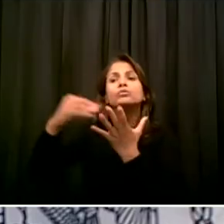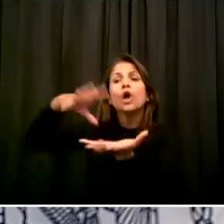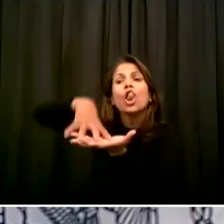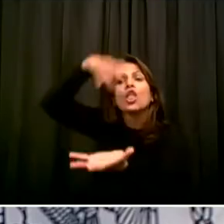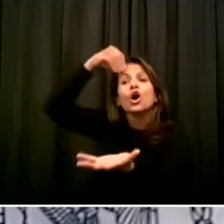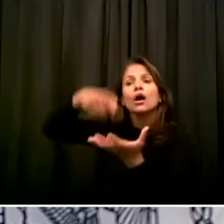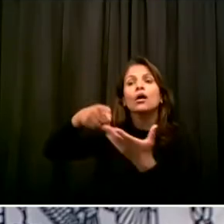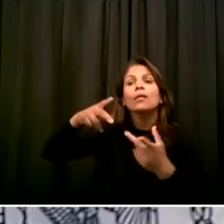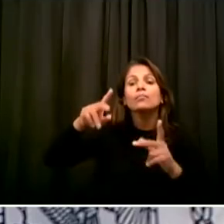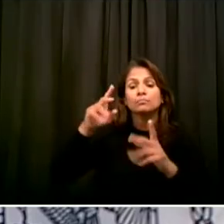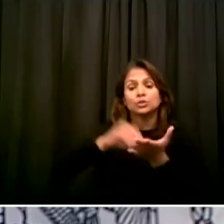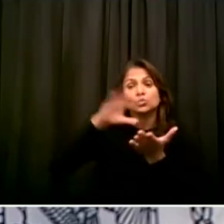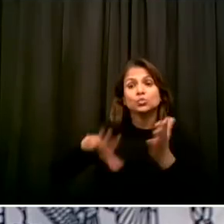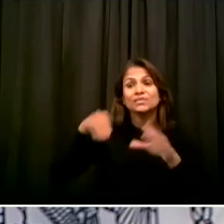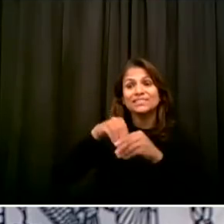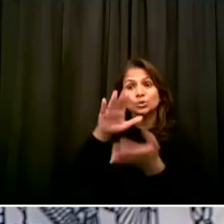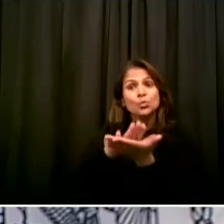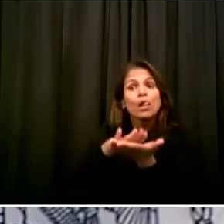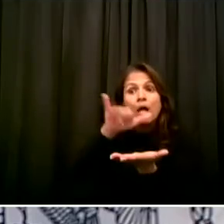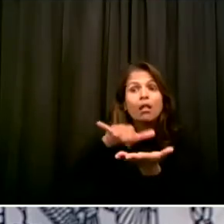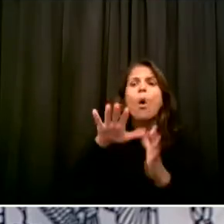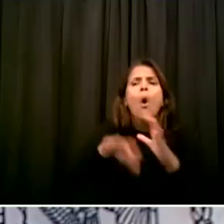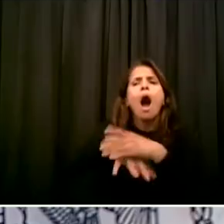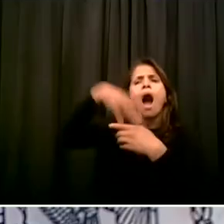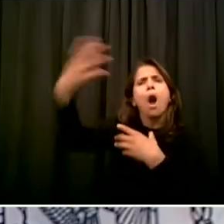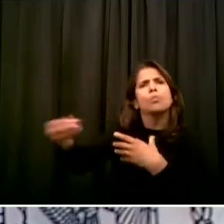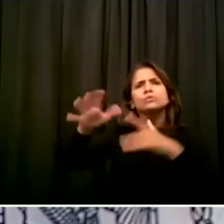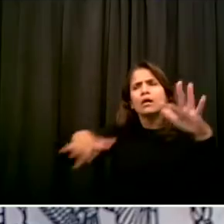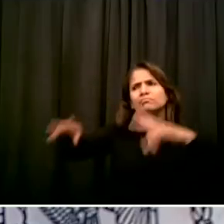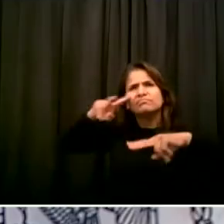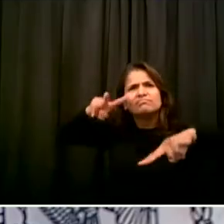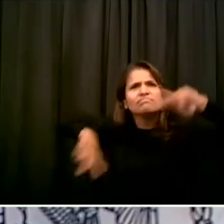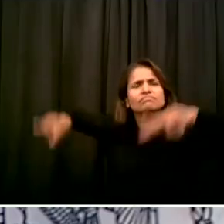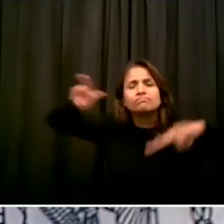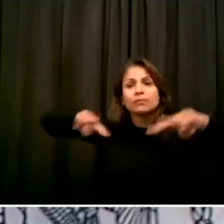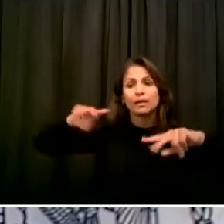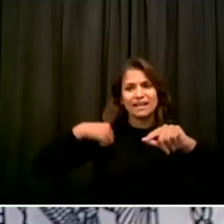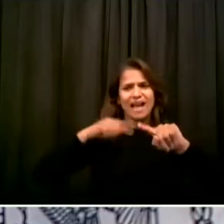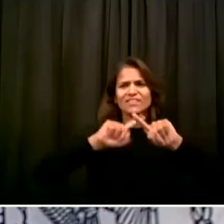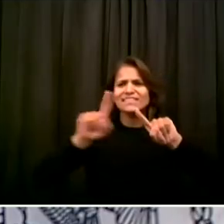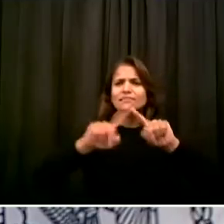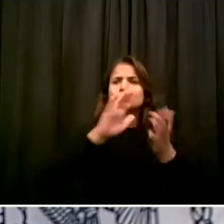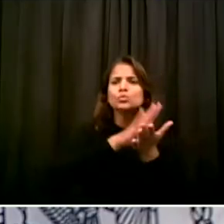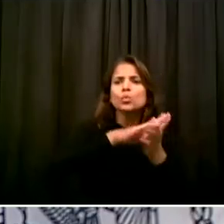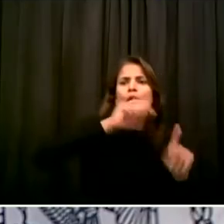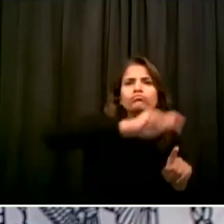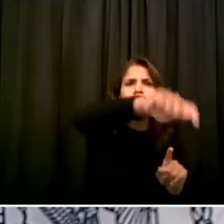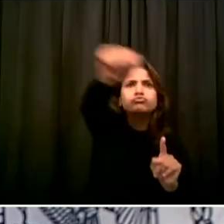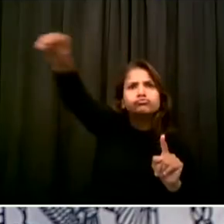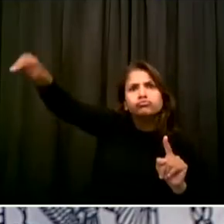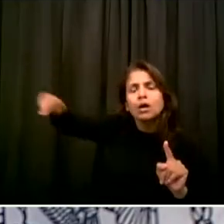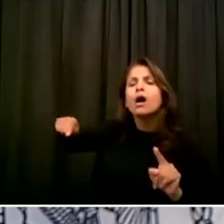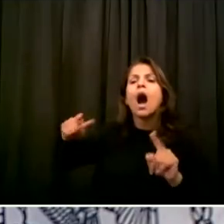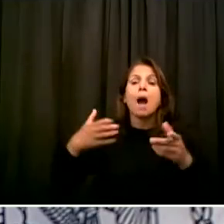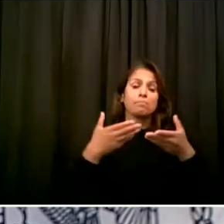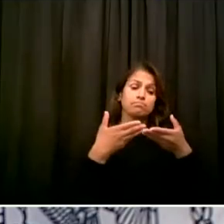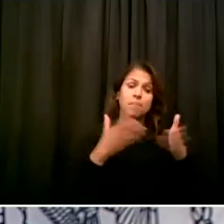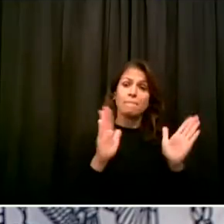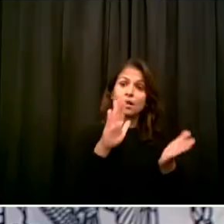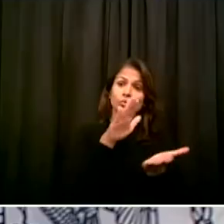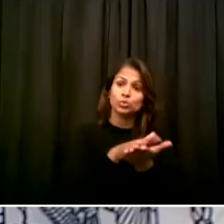CONCERNNIG OUTDOOR LEARNING.